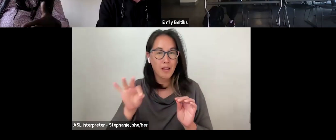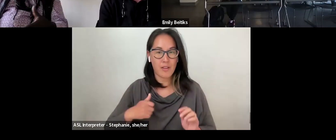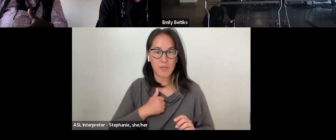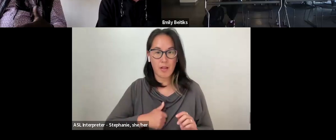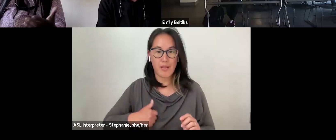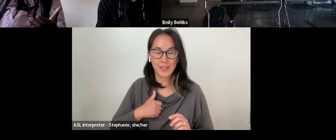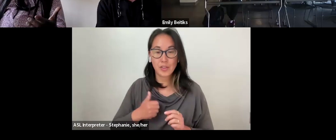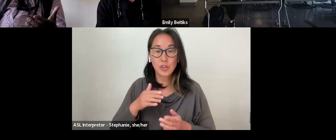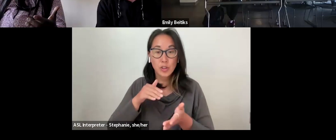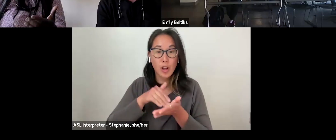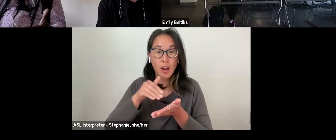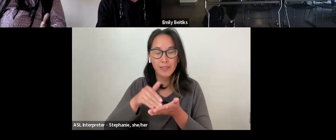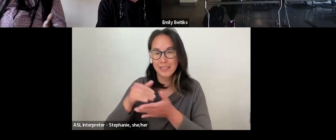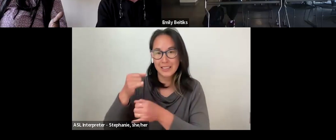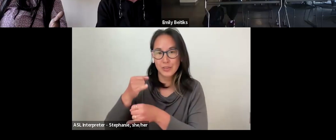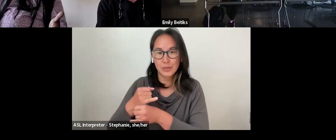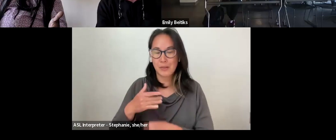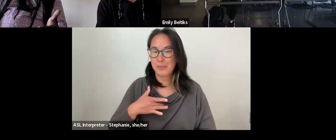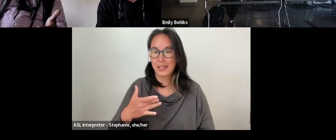because I guess to some degree it assumes culpability.